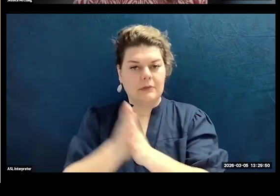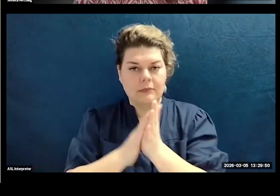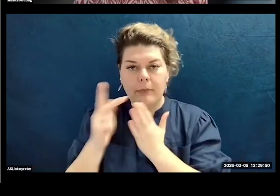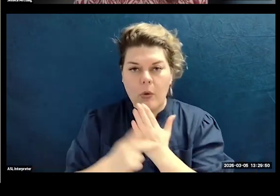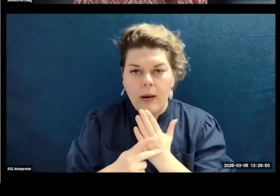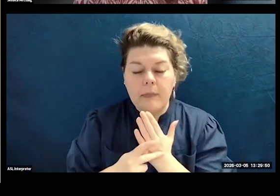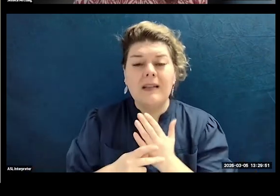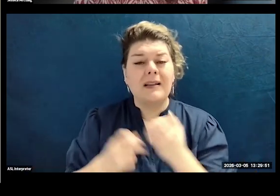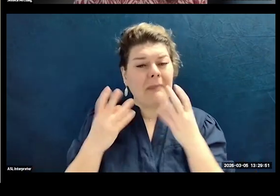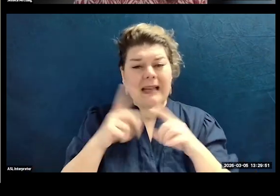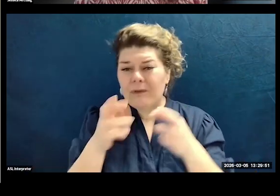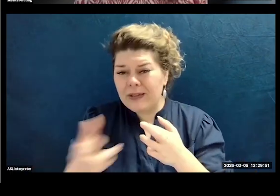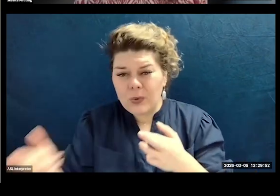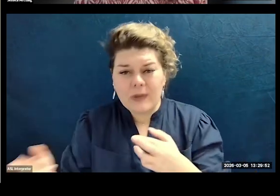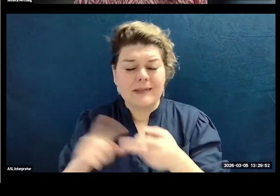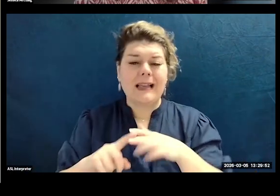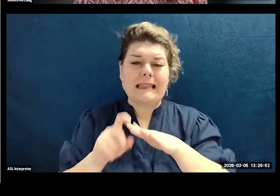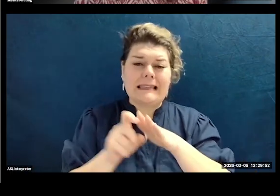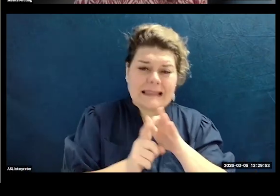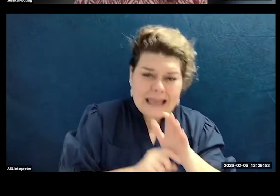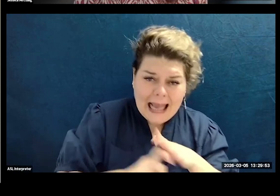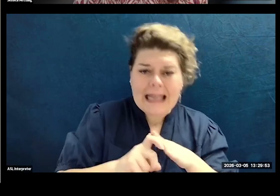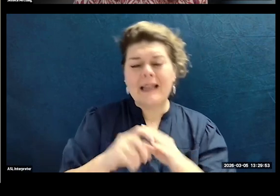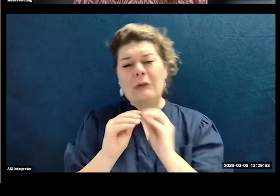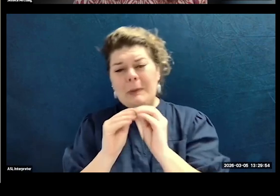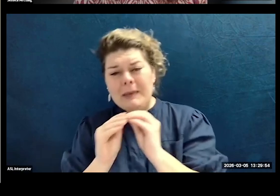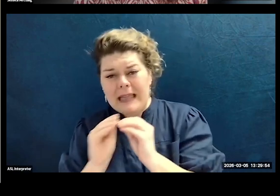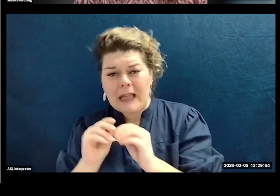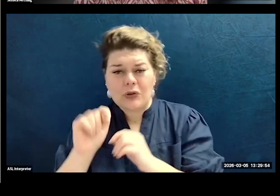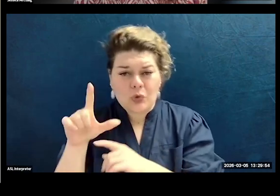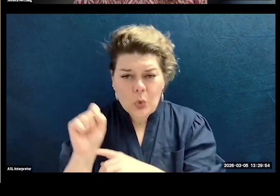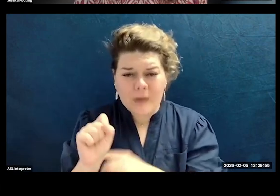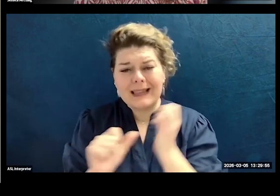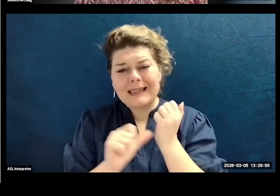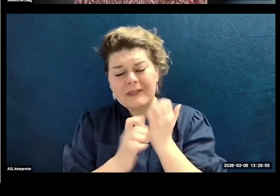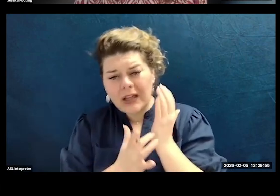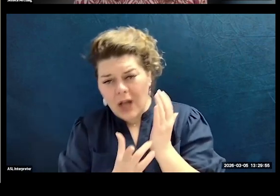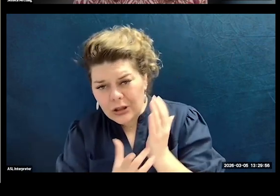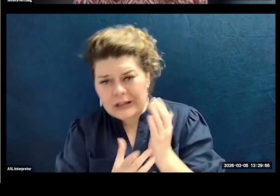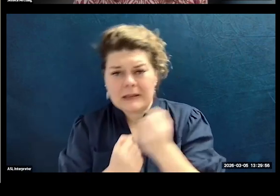including enterprise scanning and remediation tools, assistive technology tools and support,